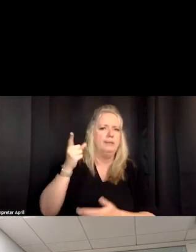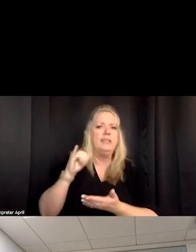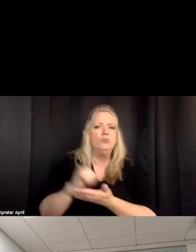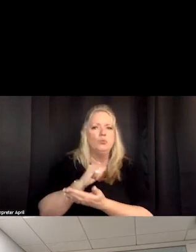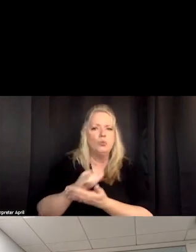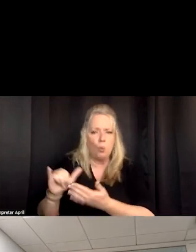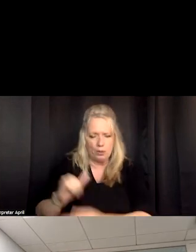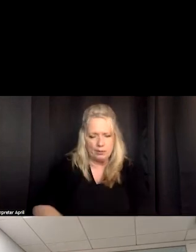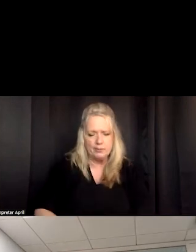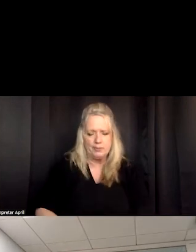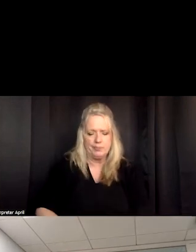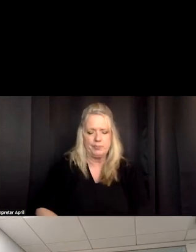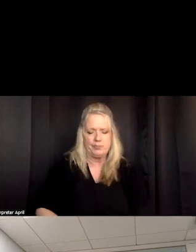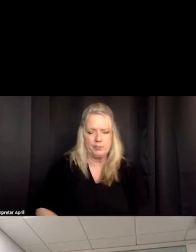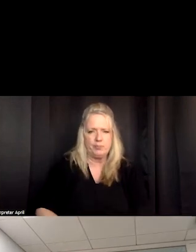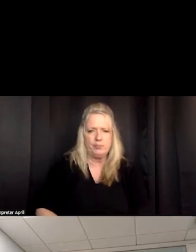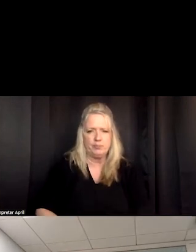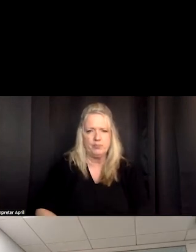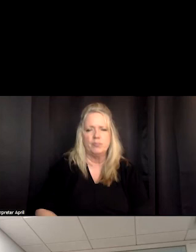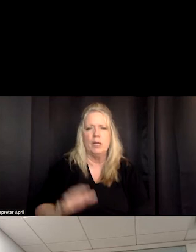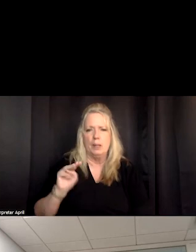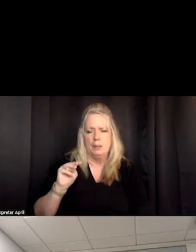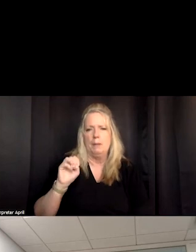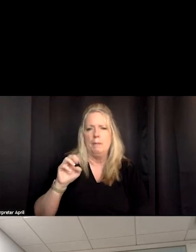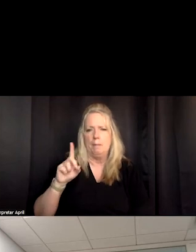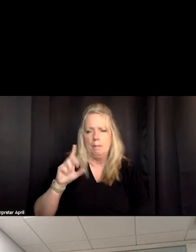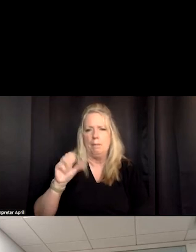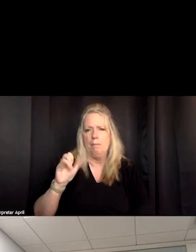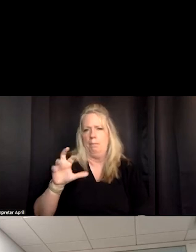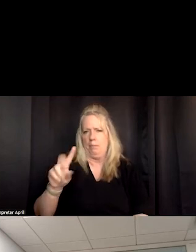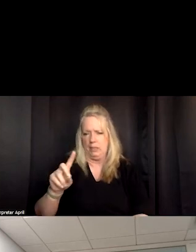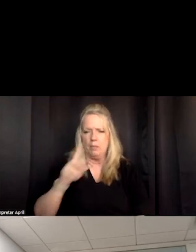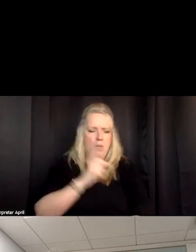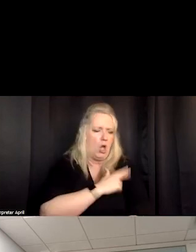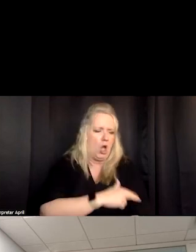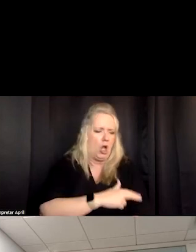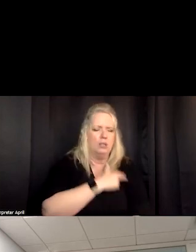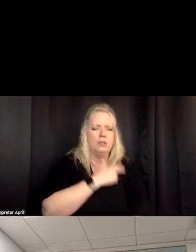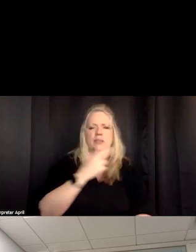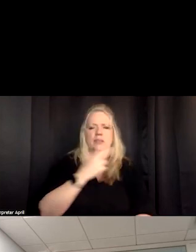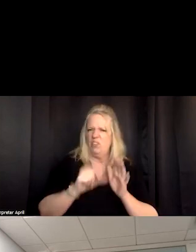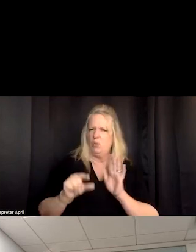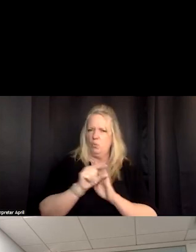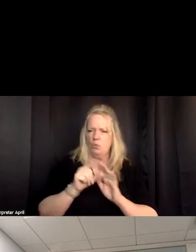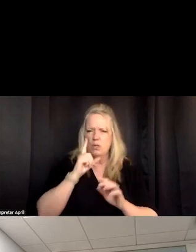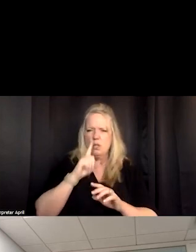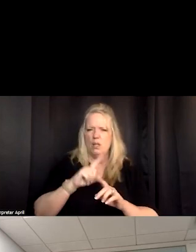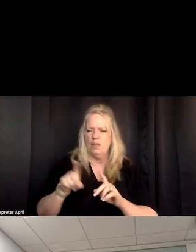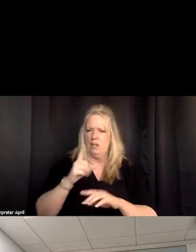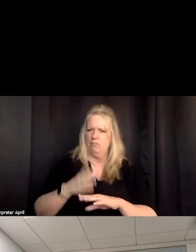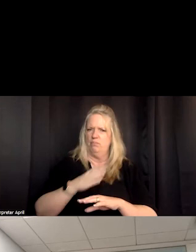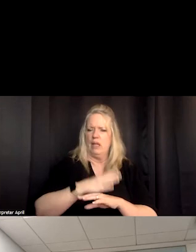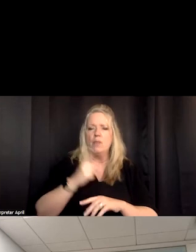HAS BEEN, MEDICAID, HOSPITAL QUALITY, IMPROVE, QUALITY INCENTIVE, PAYMENTS. SO, ANYTHING